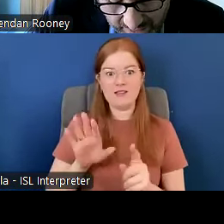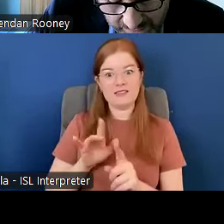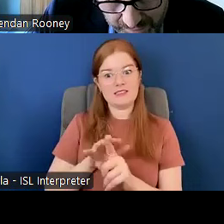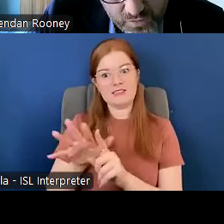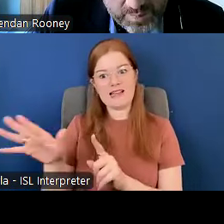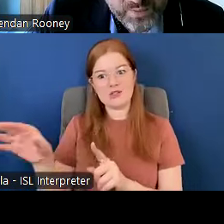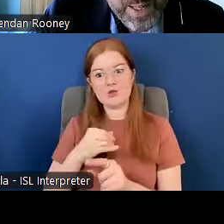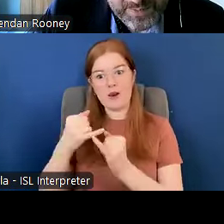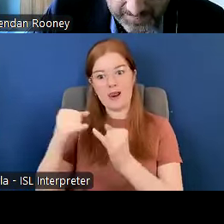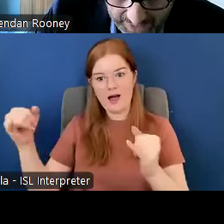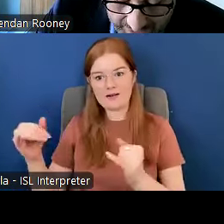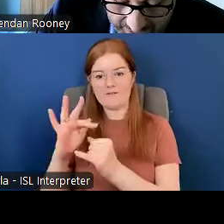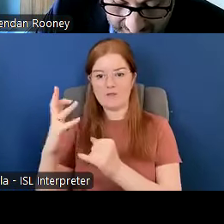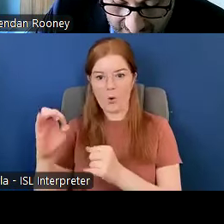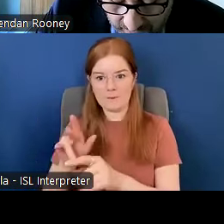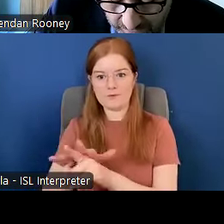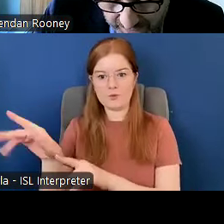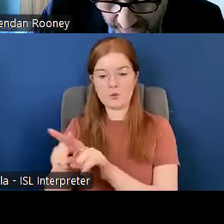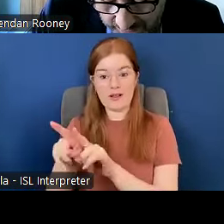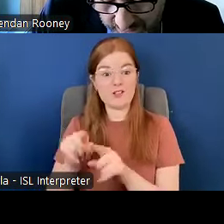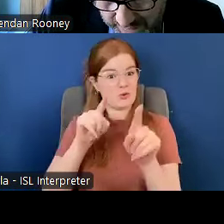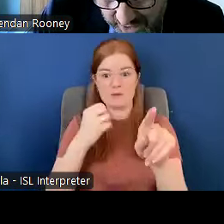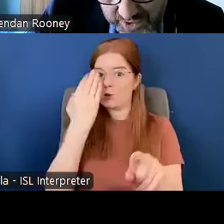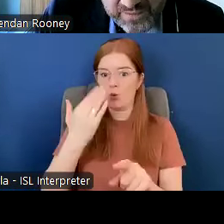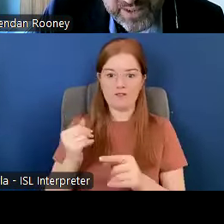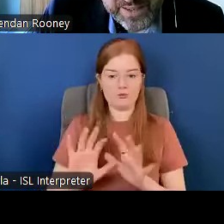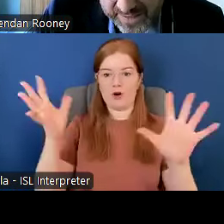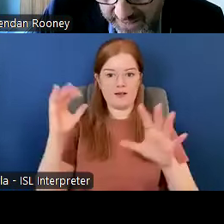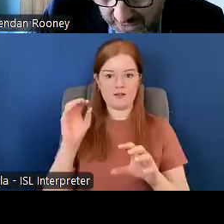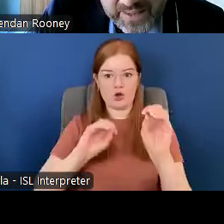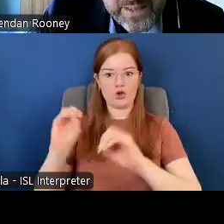line and form as well. In this wonderfully vibrant composition of the late 1920s